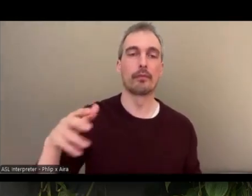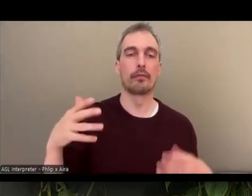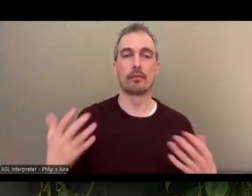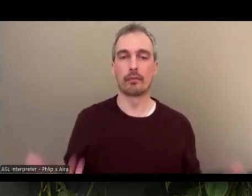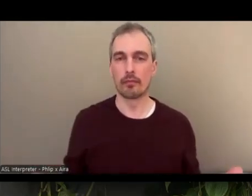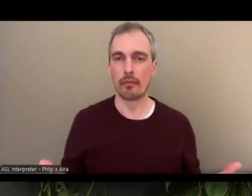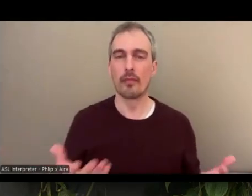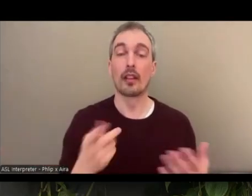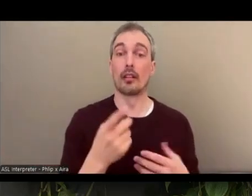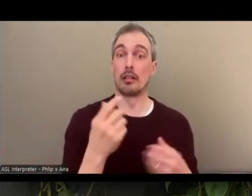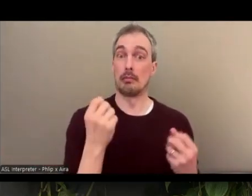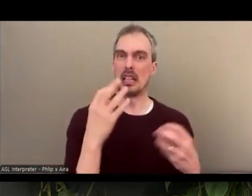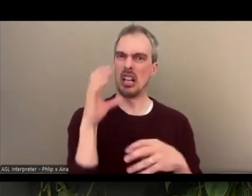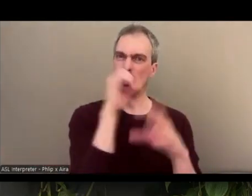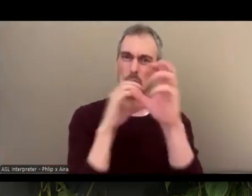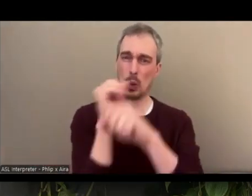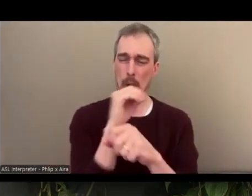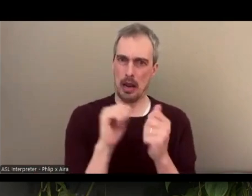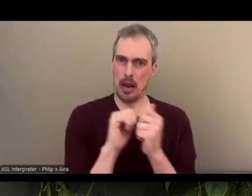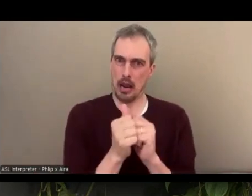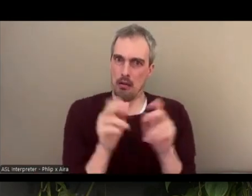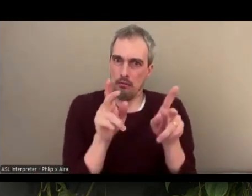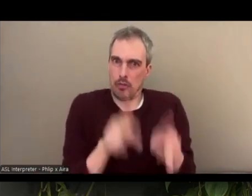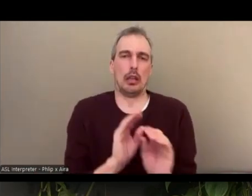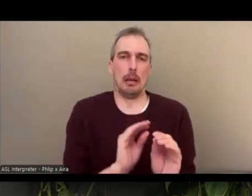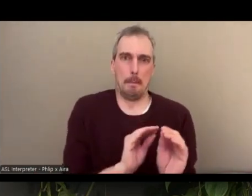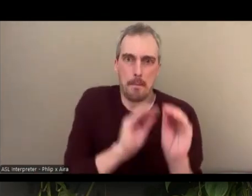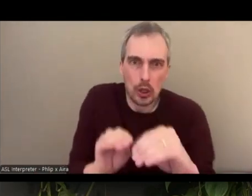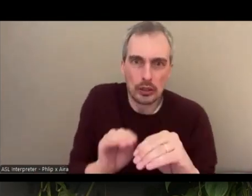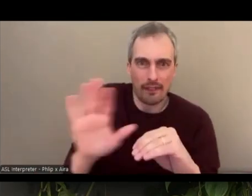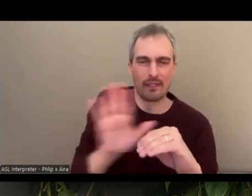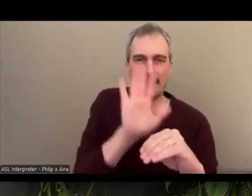So that's just a couple of examples. So, Thankfully...